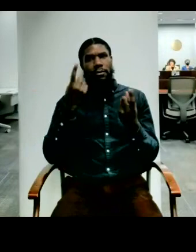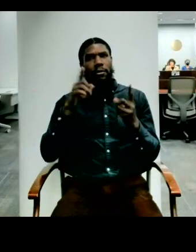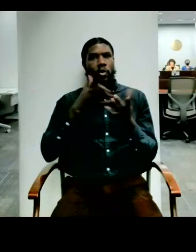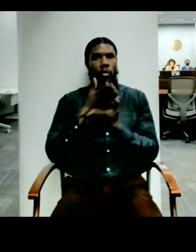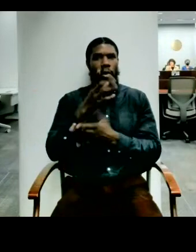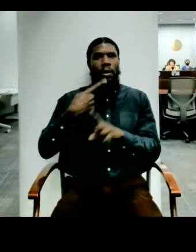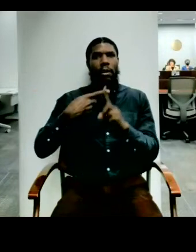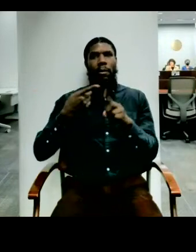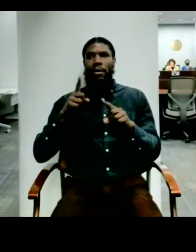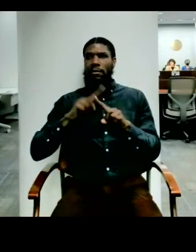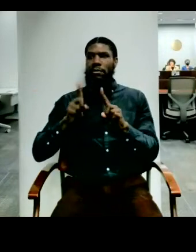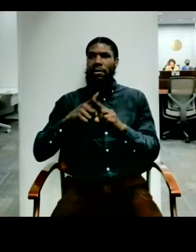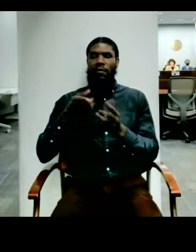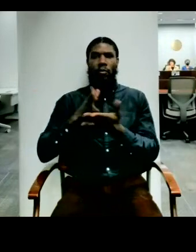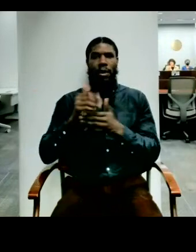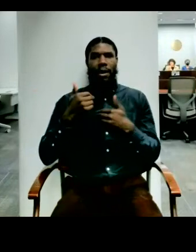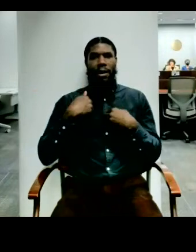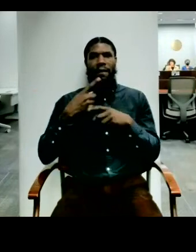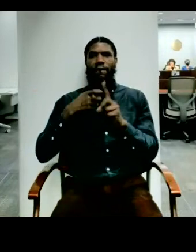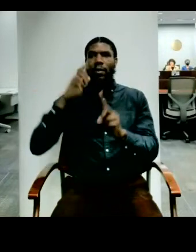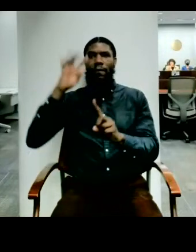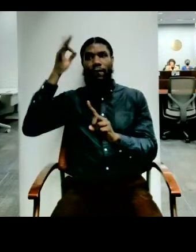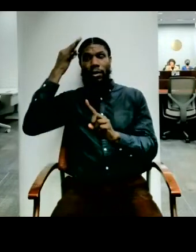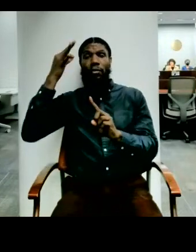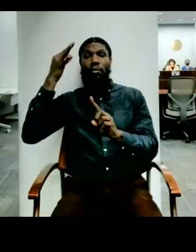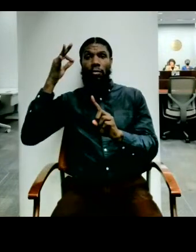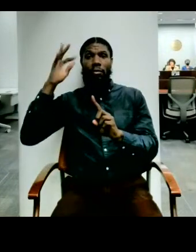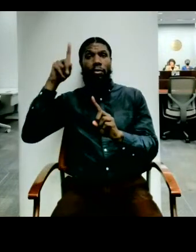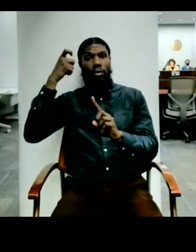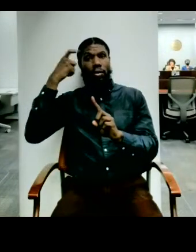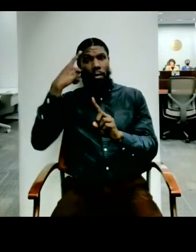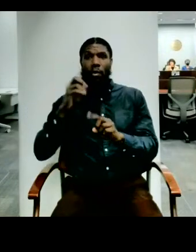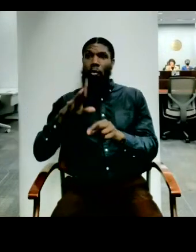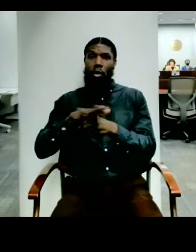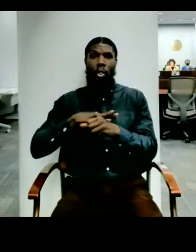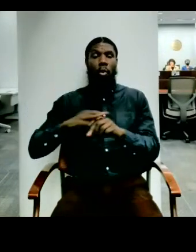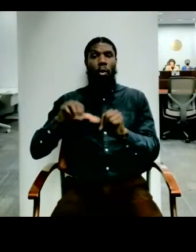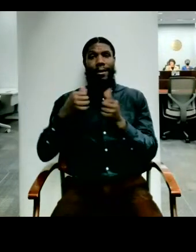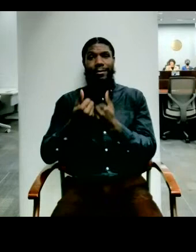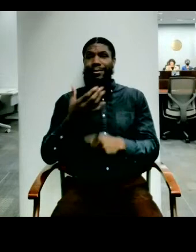state and local government agencies nor do they understand law enforcement beyond placing.